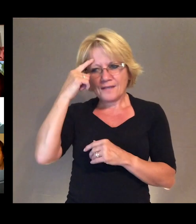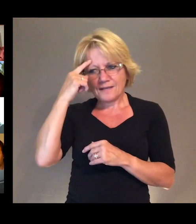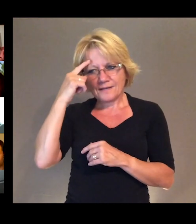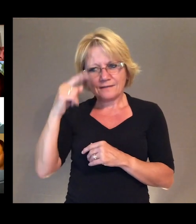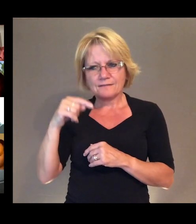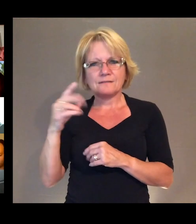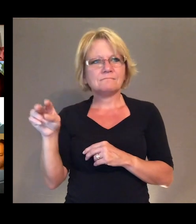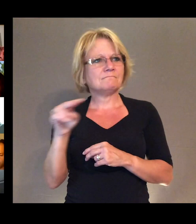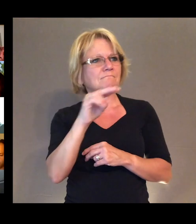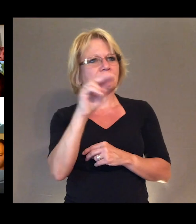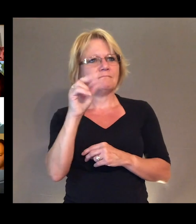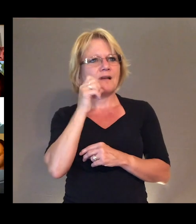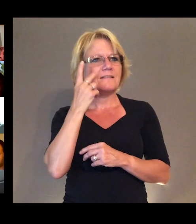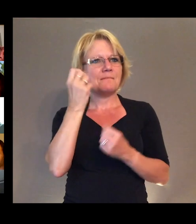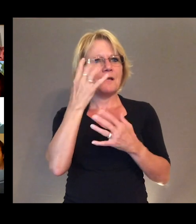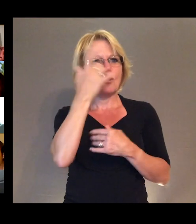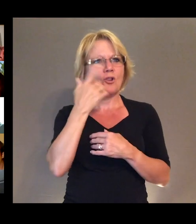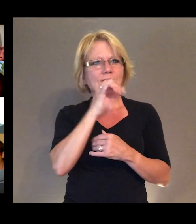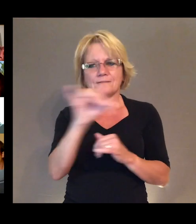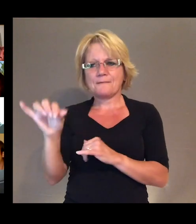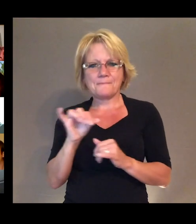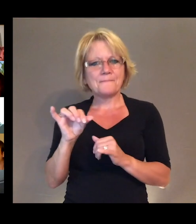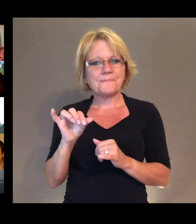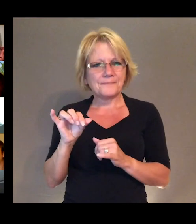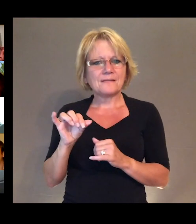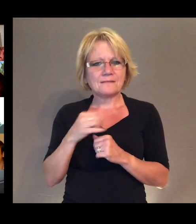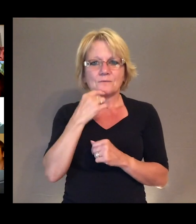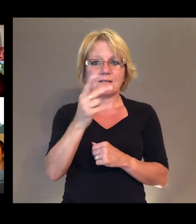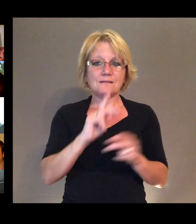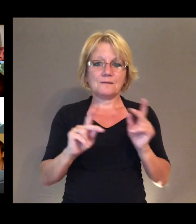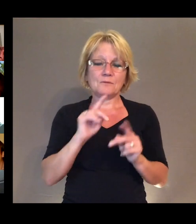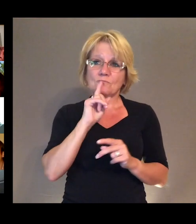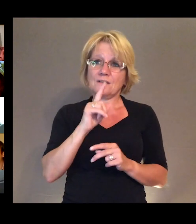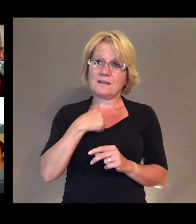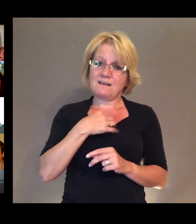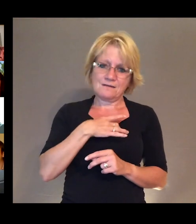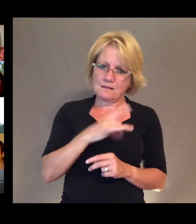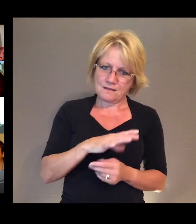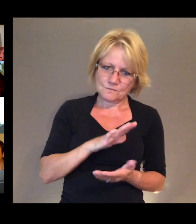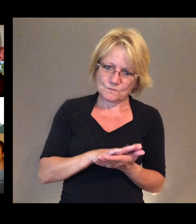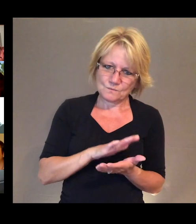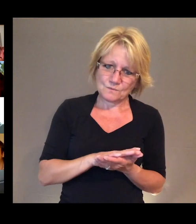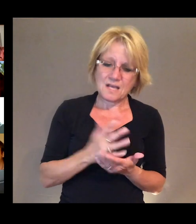that look like them? That's why people, I tell people all the time, I didn't really like school. I was pretty decent at it,